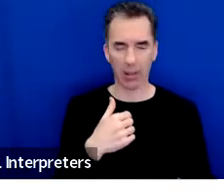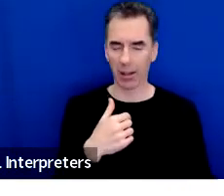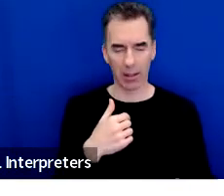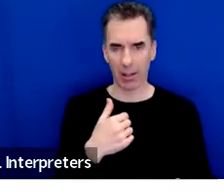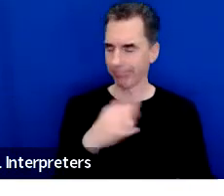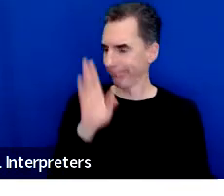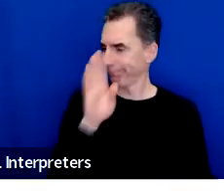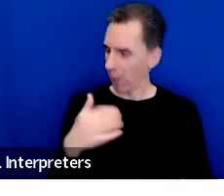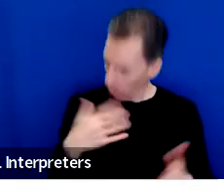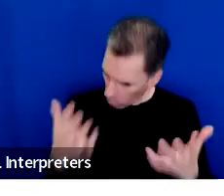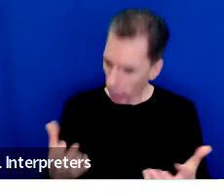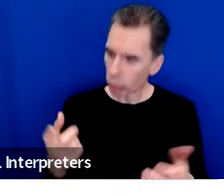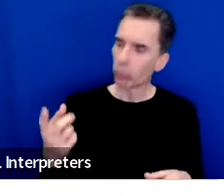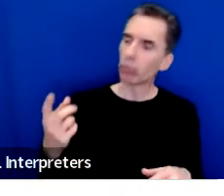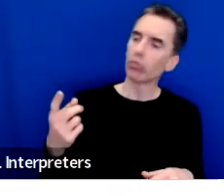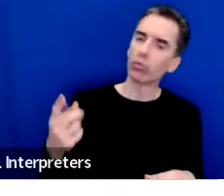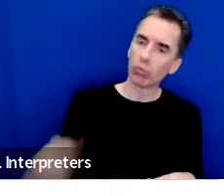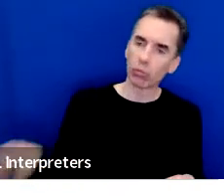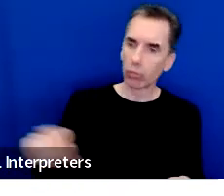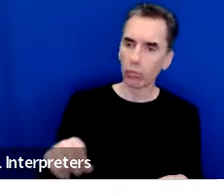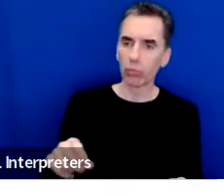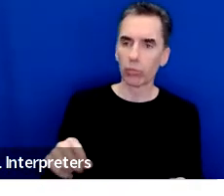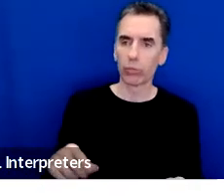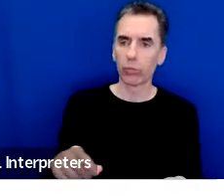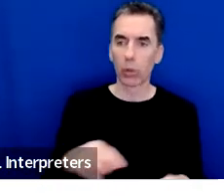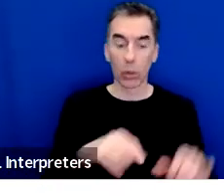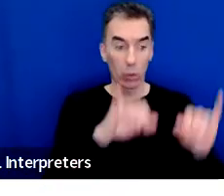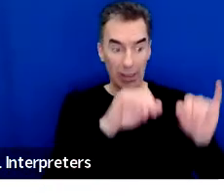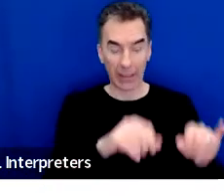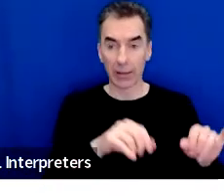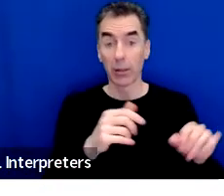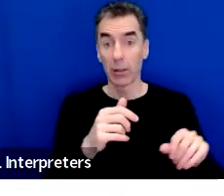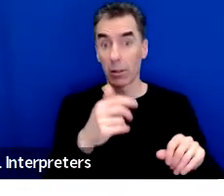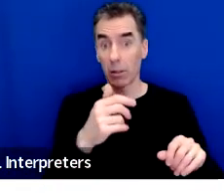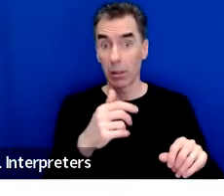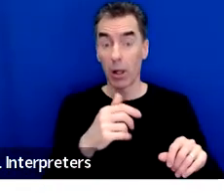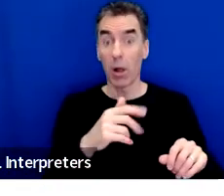end up after three chances. I want them to end up with 100% on this place.